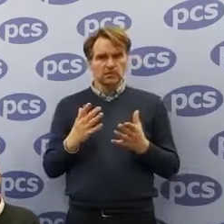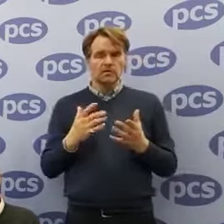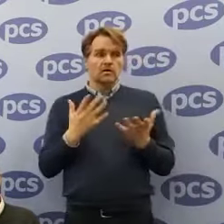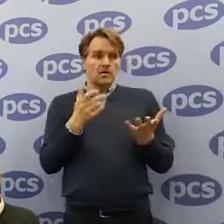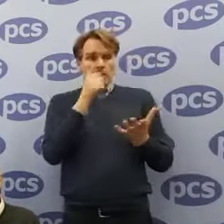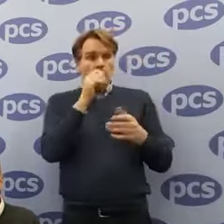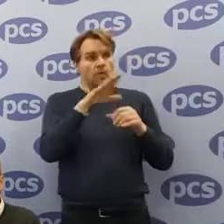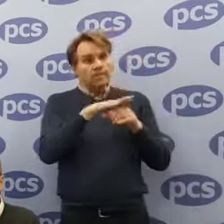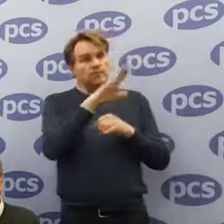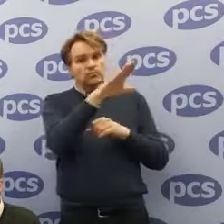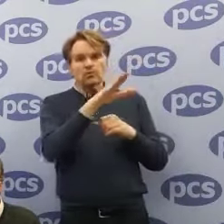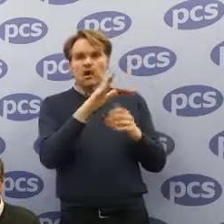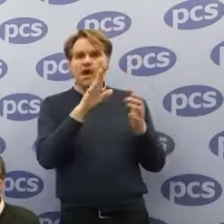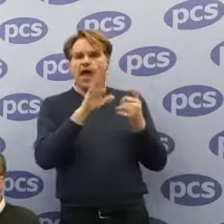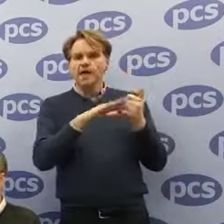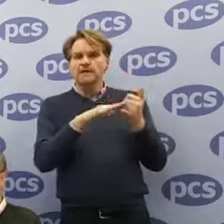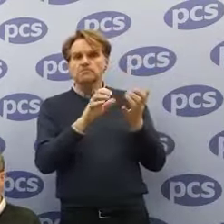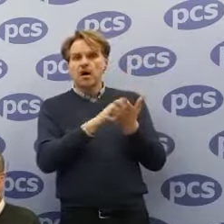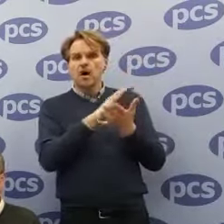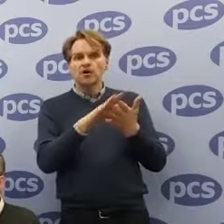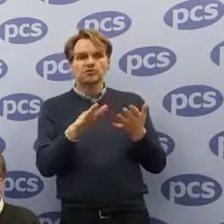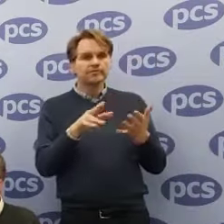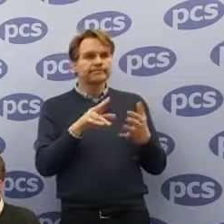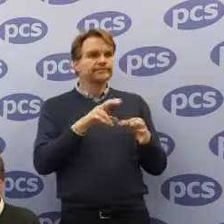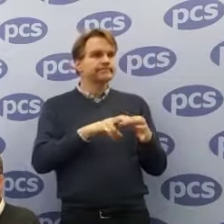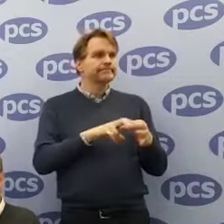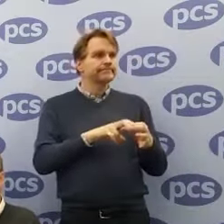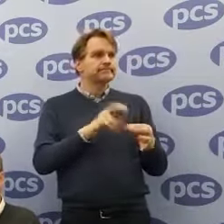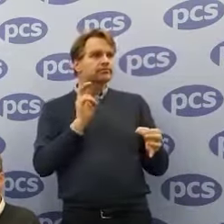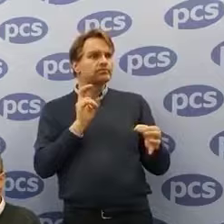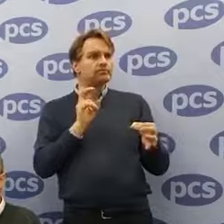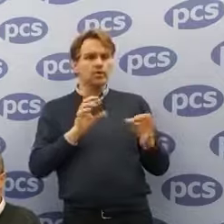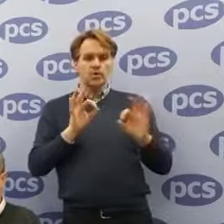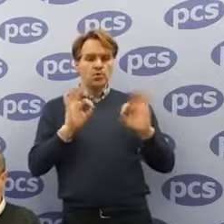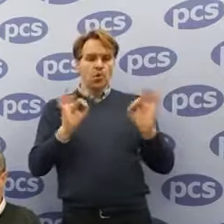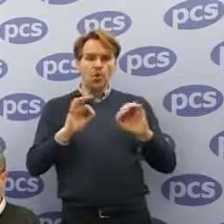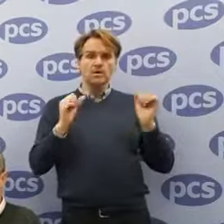be chaotic, we could leave with some form of deal, what we